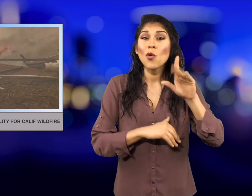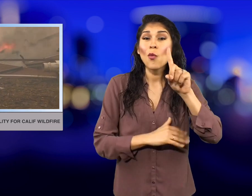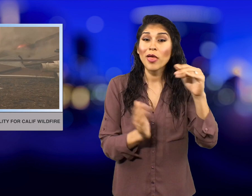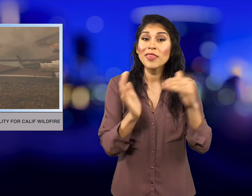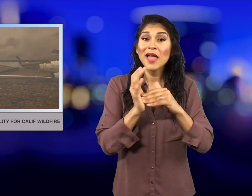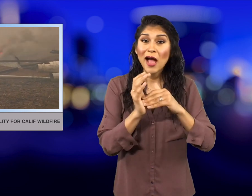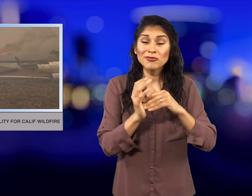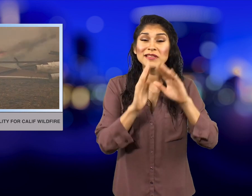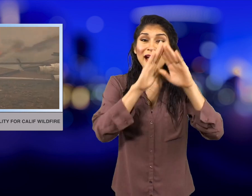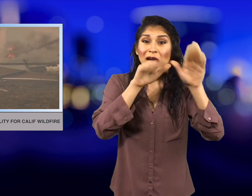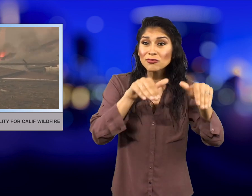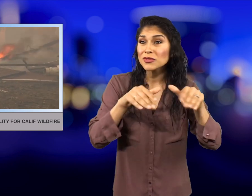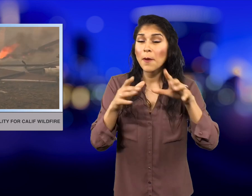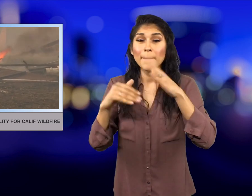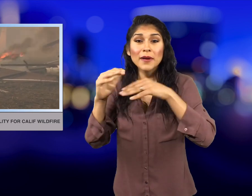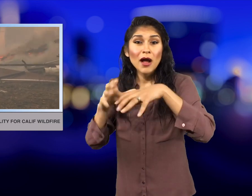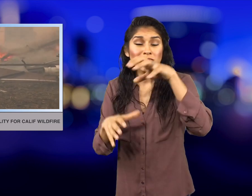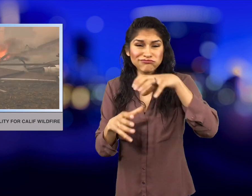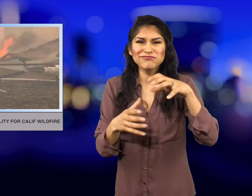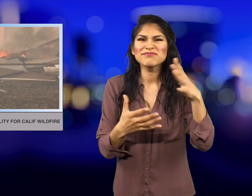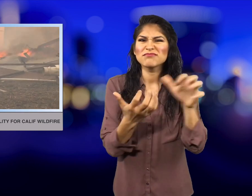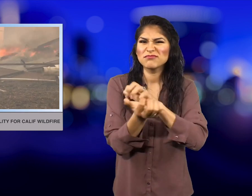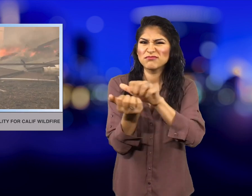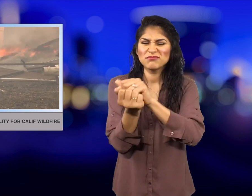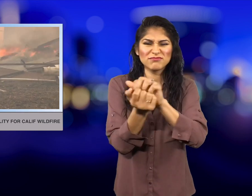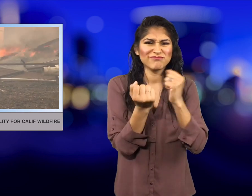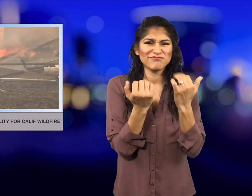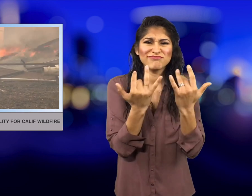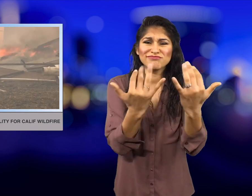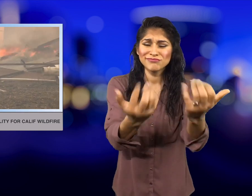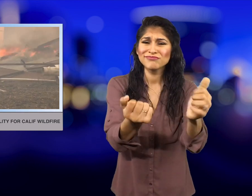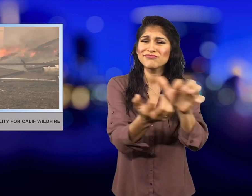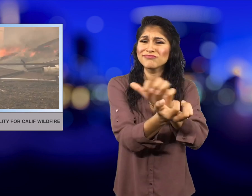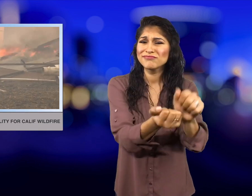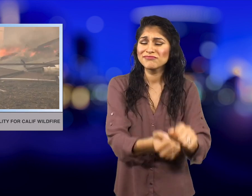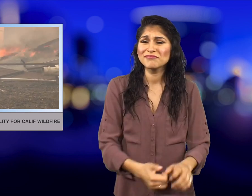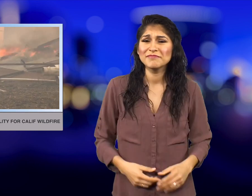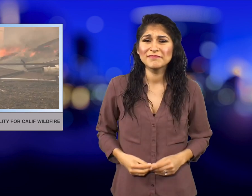More than 1,000 structures were lost to the flames.